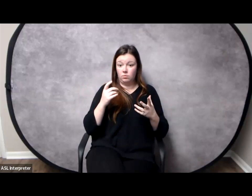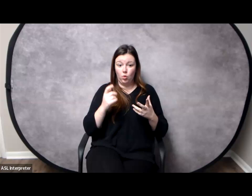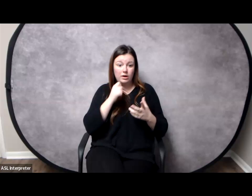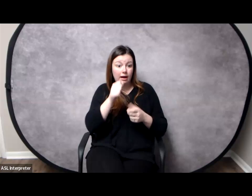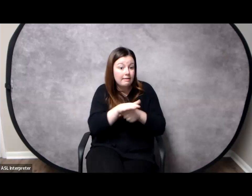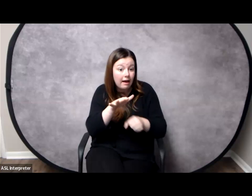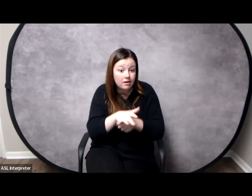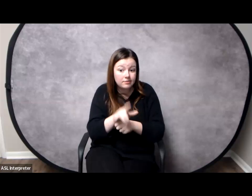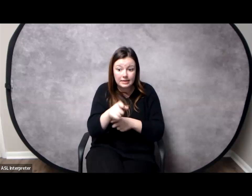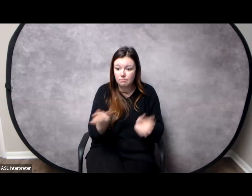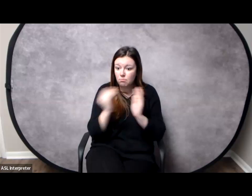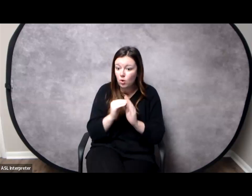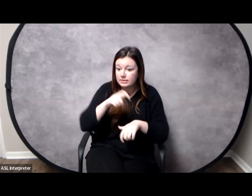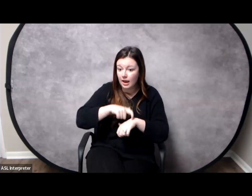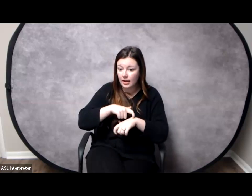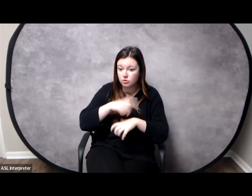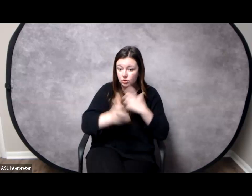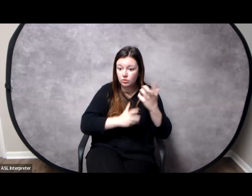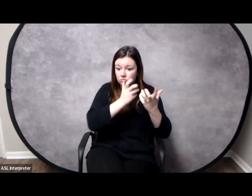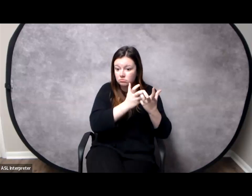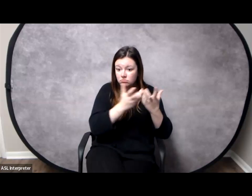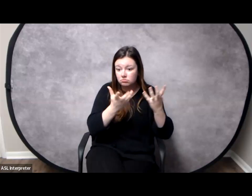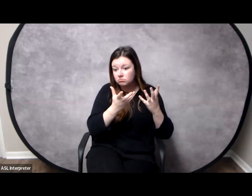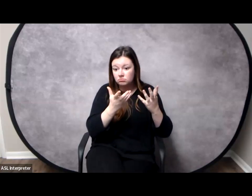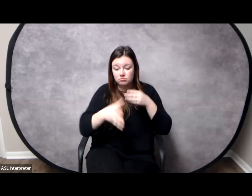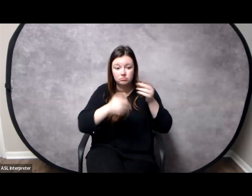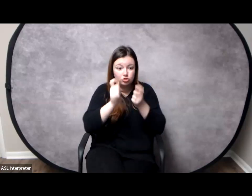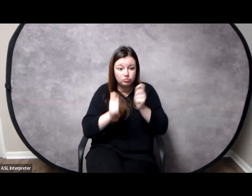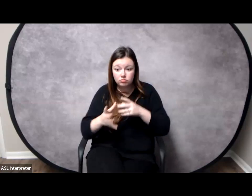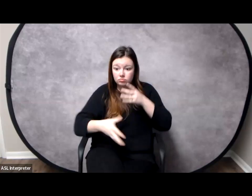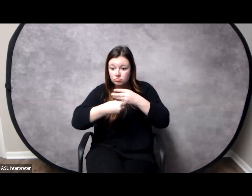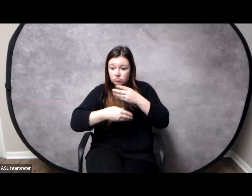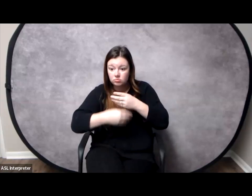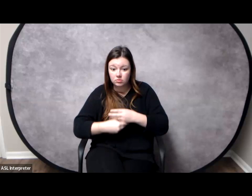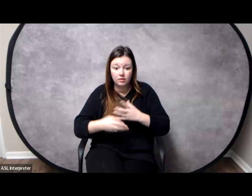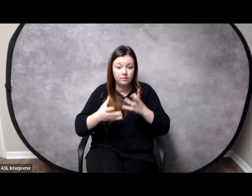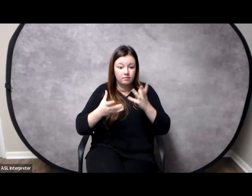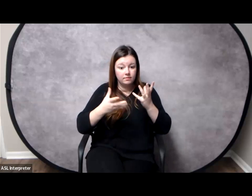is needed because it's too burdensome on folks that will be having to change their practices